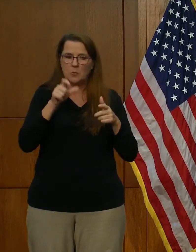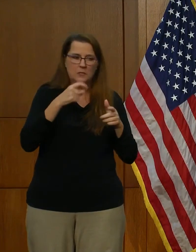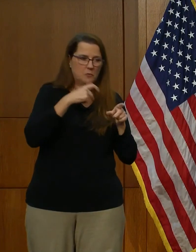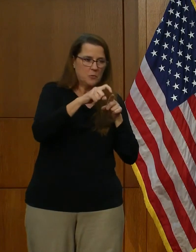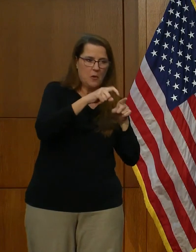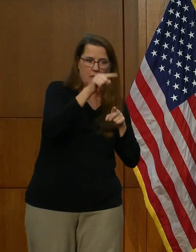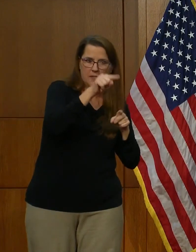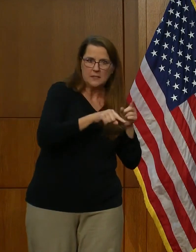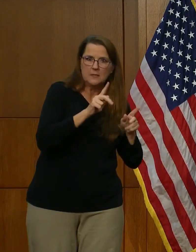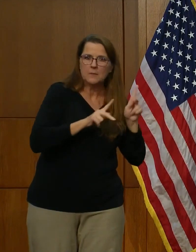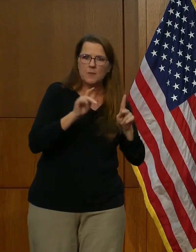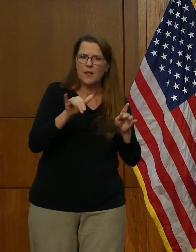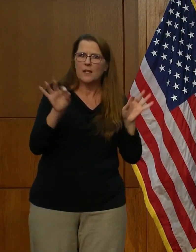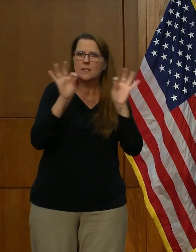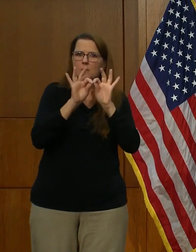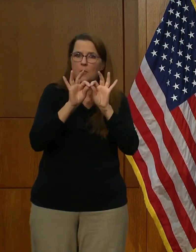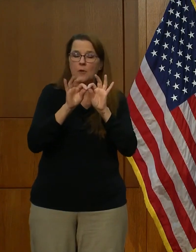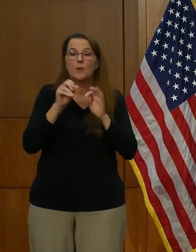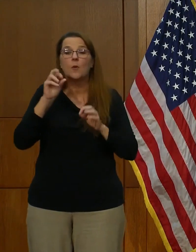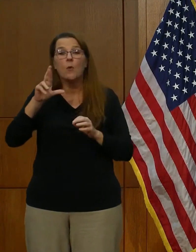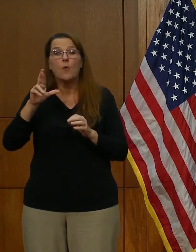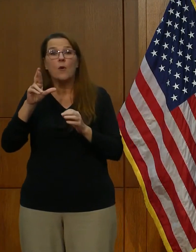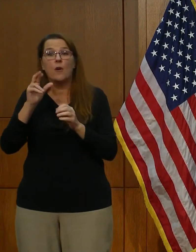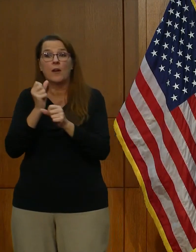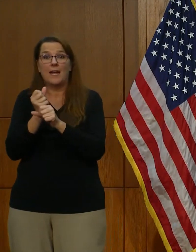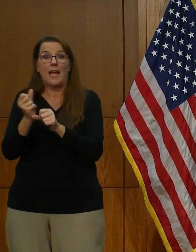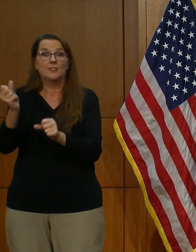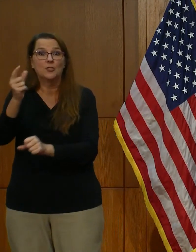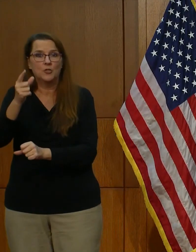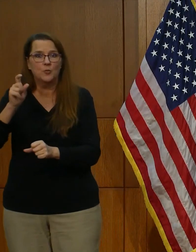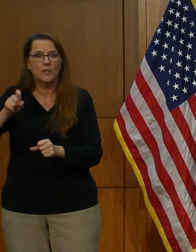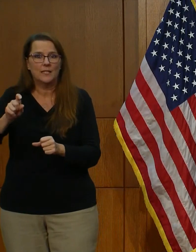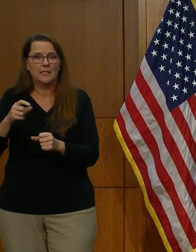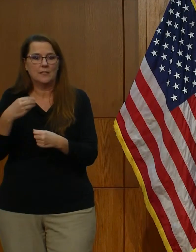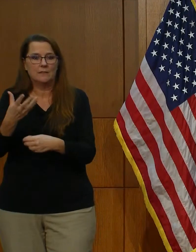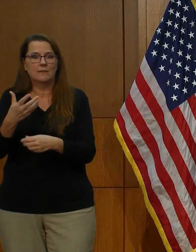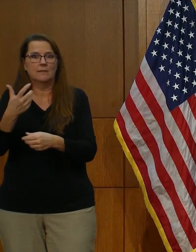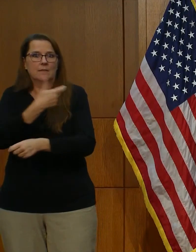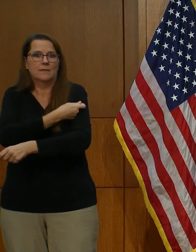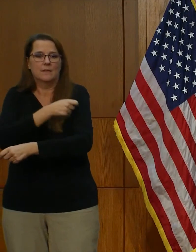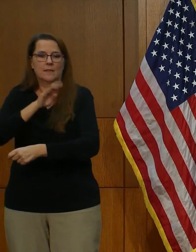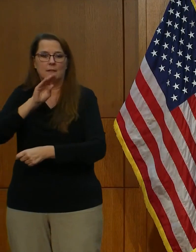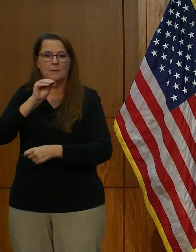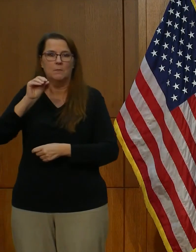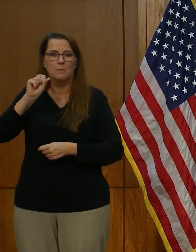CALLING AND PURSUING TO GET VACCINATED, BUT ALSO IN THE EVENT THAT YOU KNOW A YEAR DOWN THE ROAD. WE NEED A BOOSTER